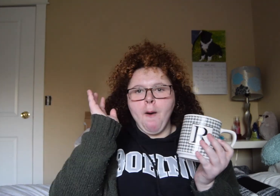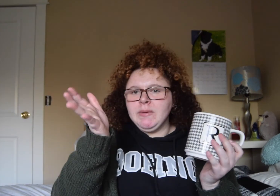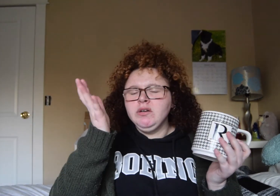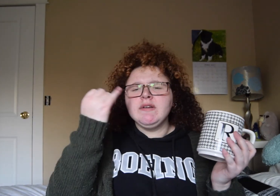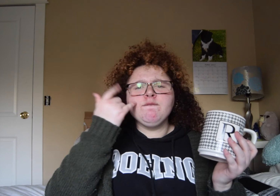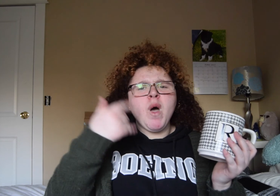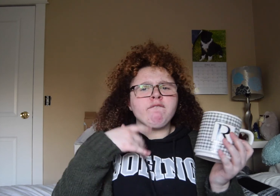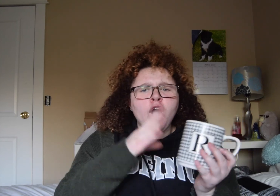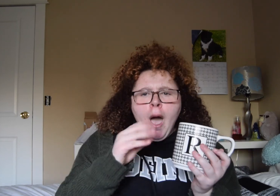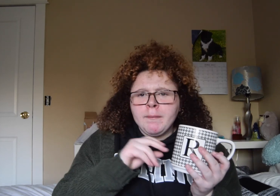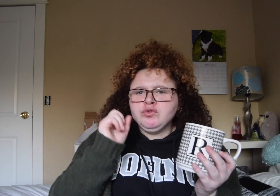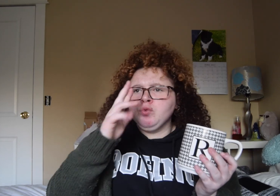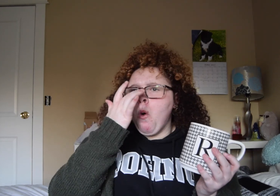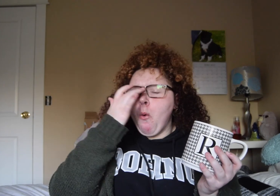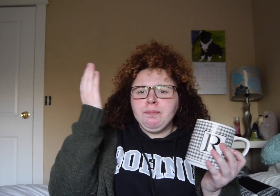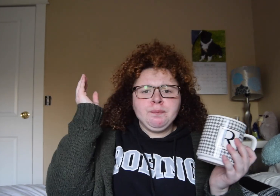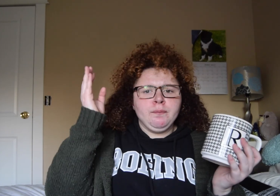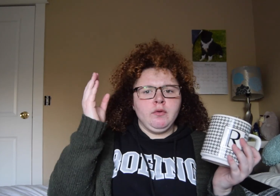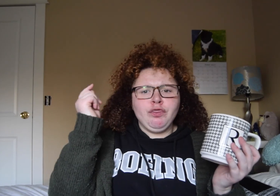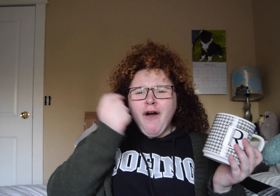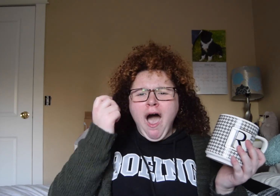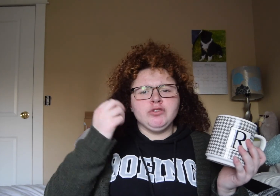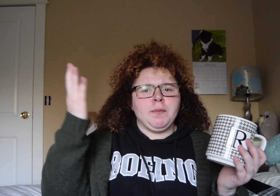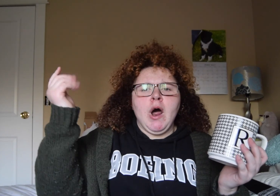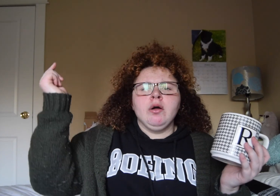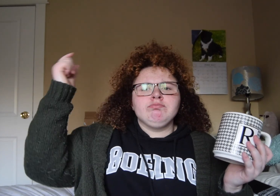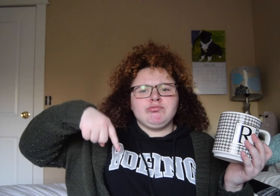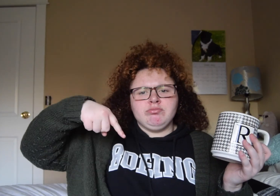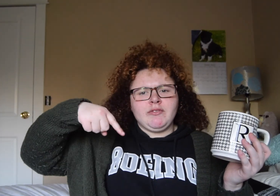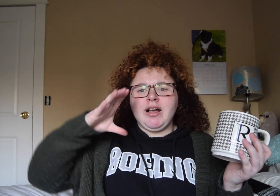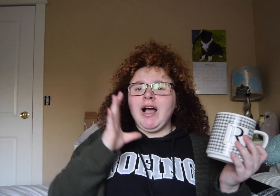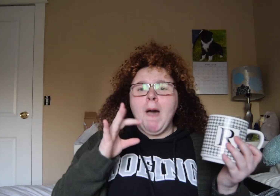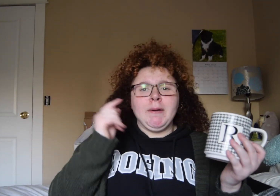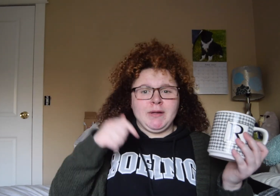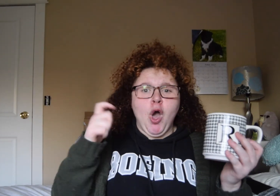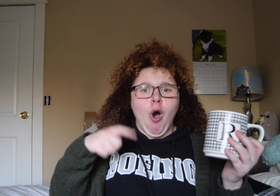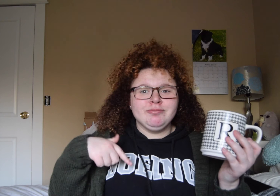I mean if you have comments or thoughts, comment below!